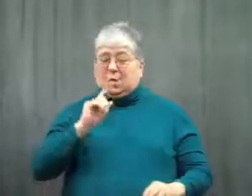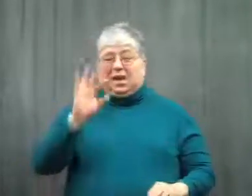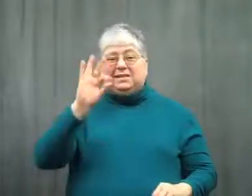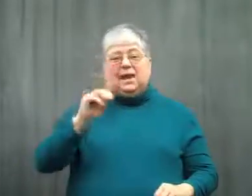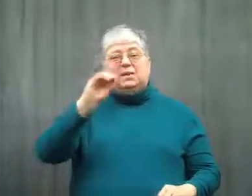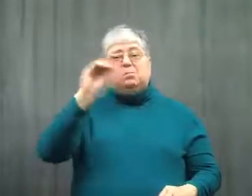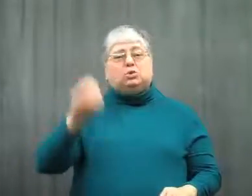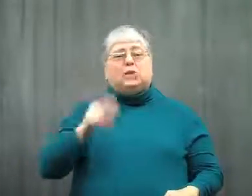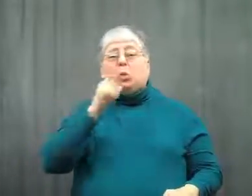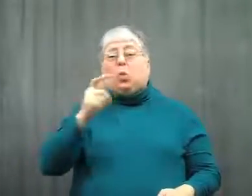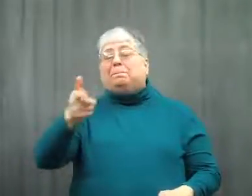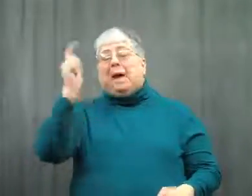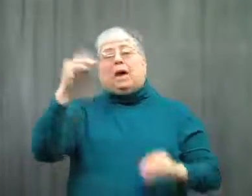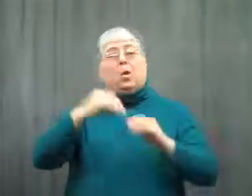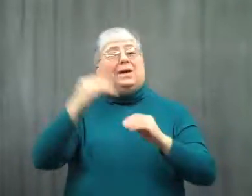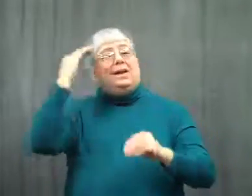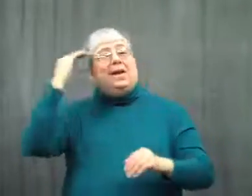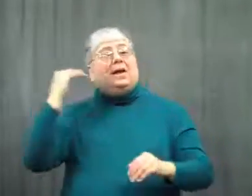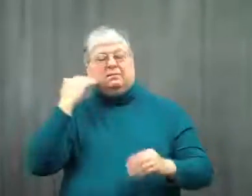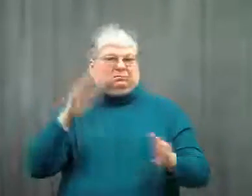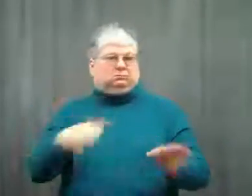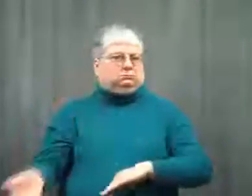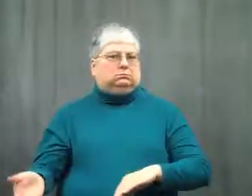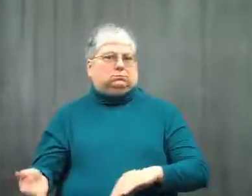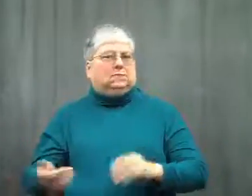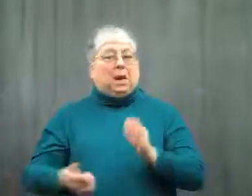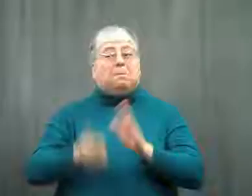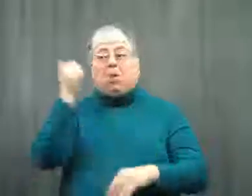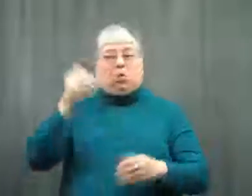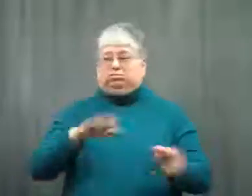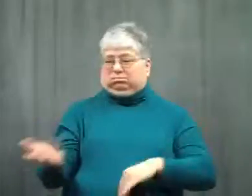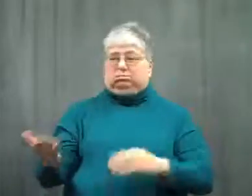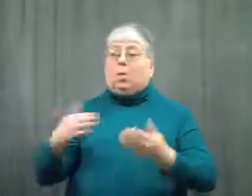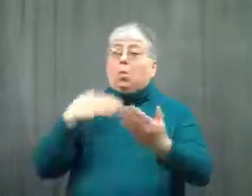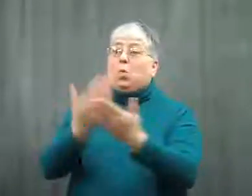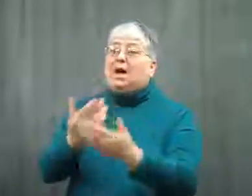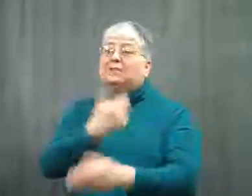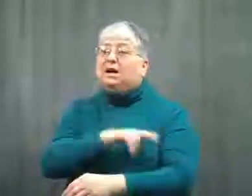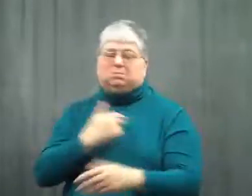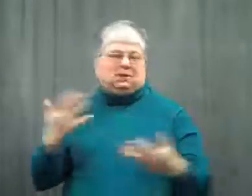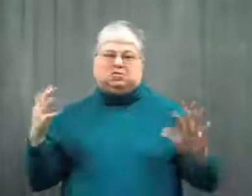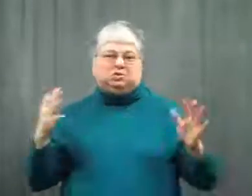90% of those shot in the head die, most before arriving at the hospital.